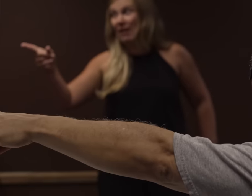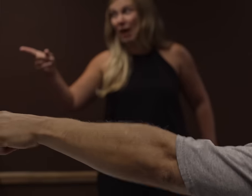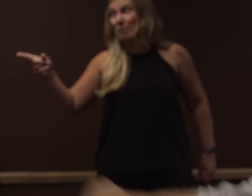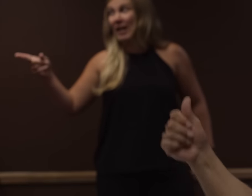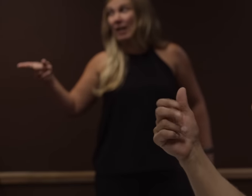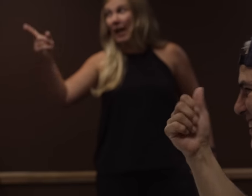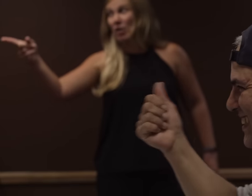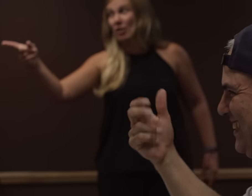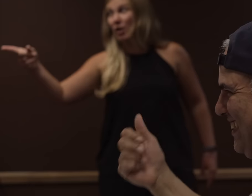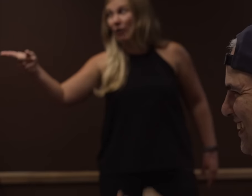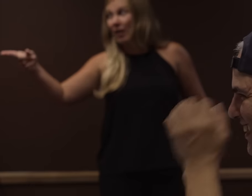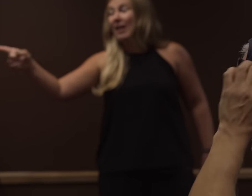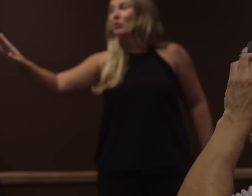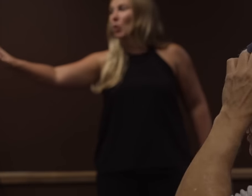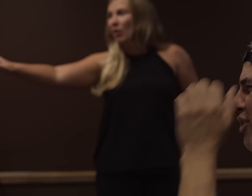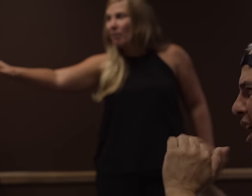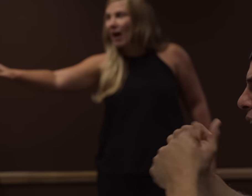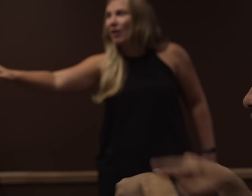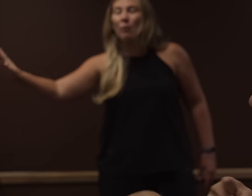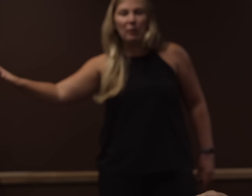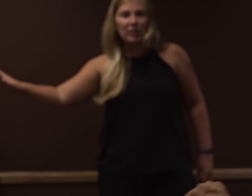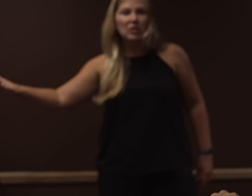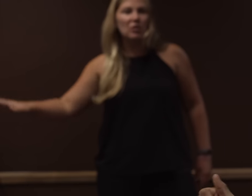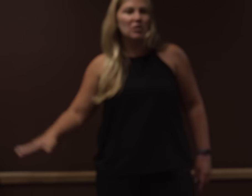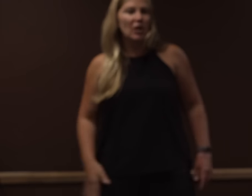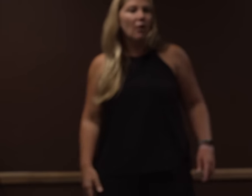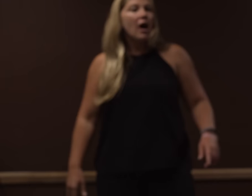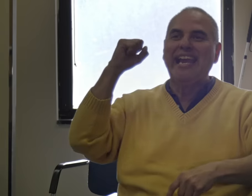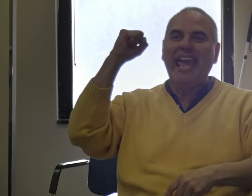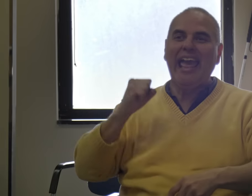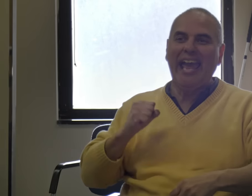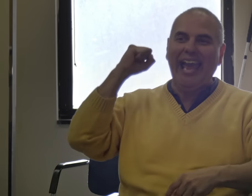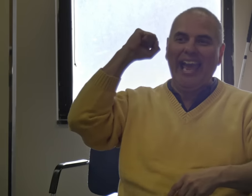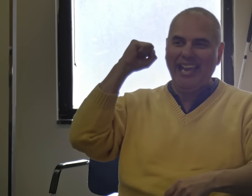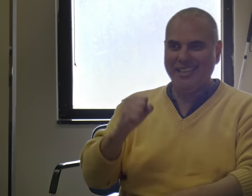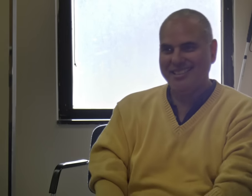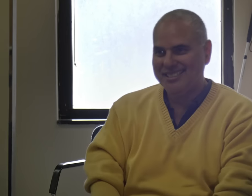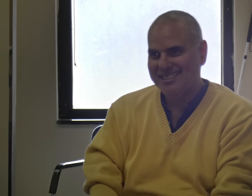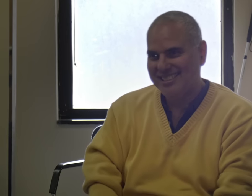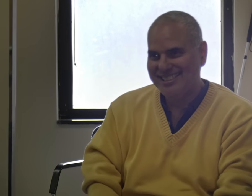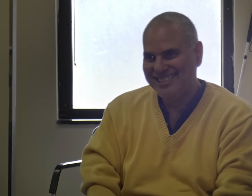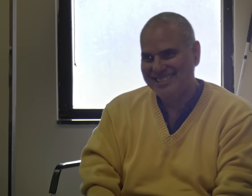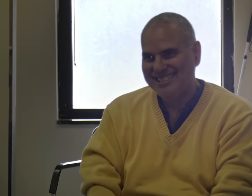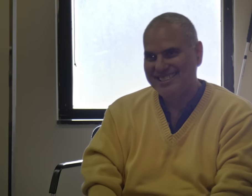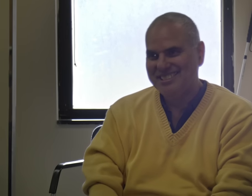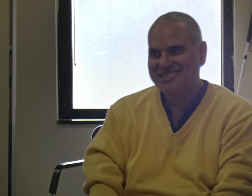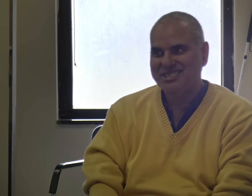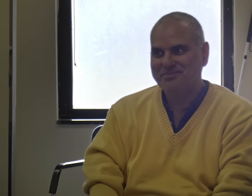And if I'm late, it's on you. Don't worry about it. We will excuse you. But now I felt like this is my dream coming true. That I'm sitting here in this room